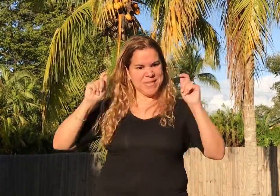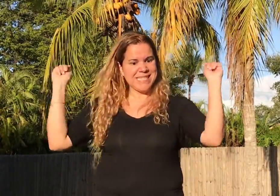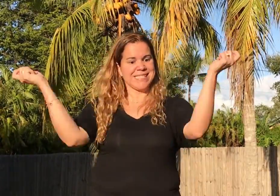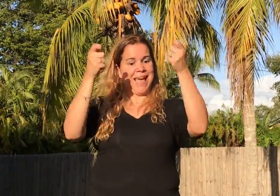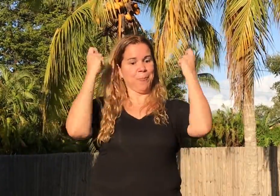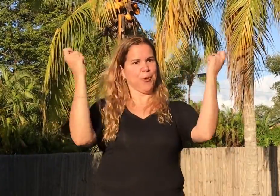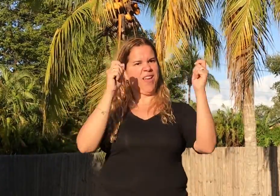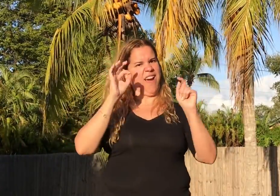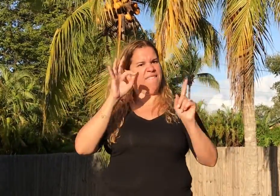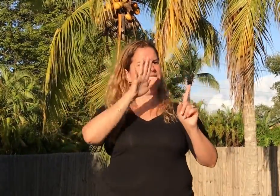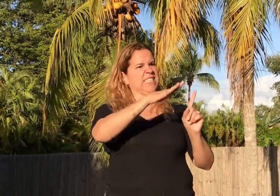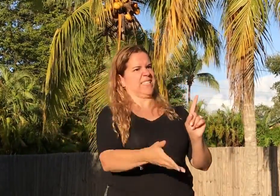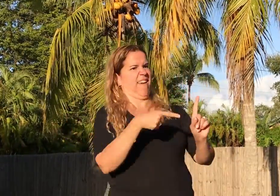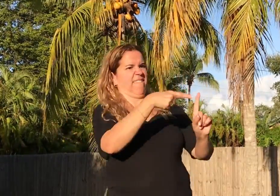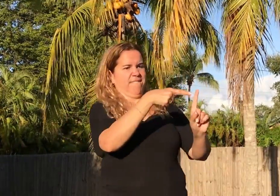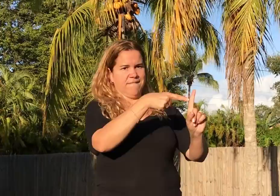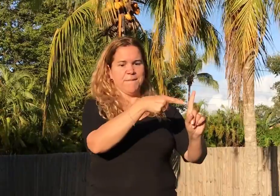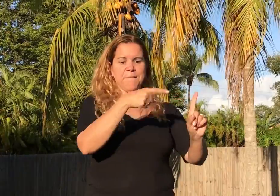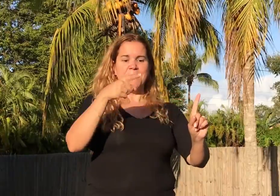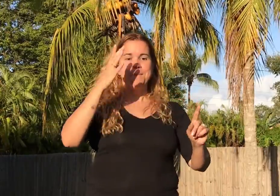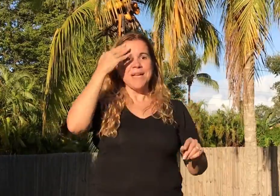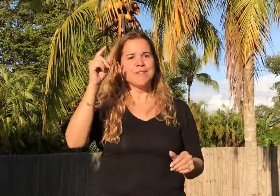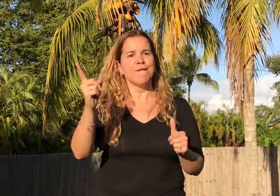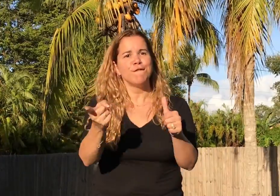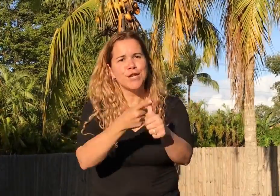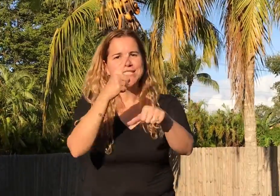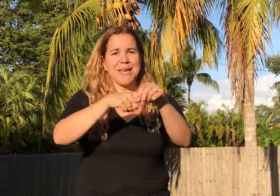So what you see on the news, is simply the fact that people are celebrating the death of a monster,